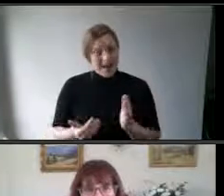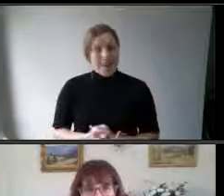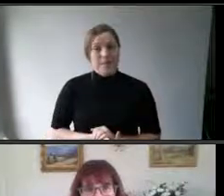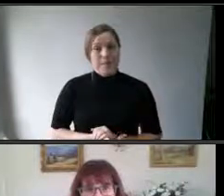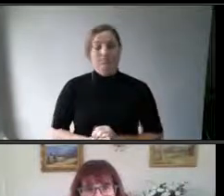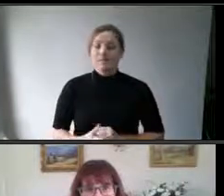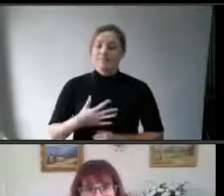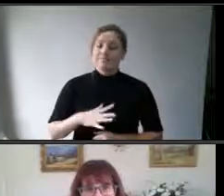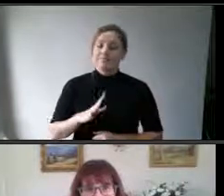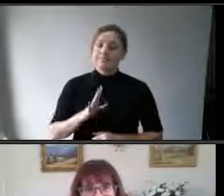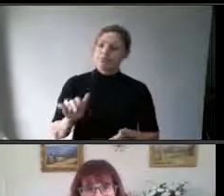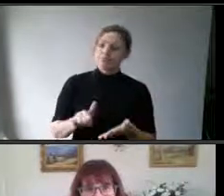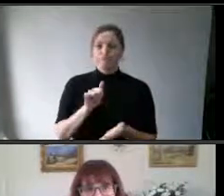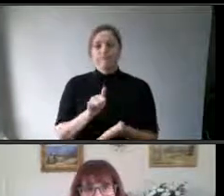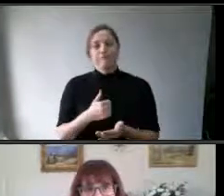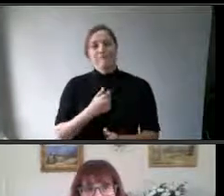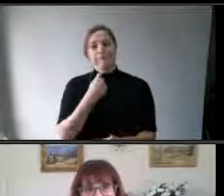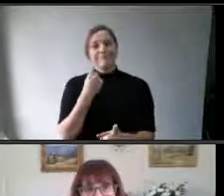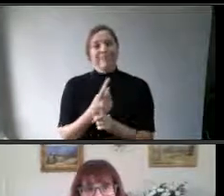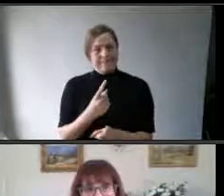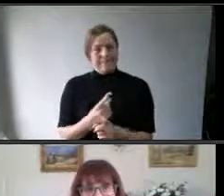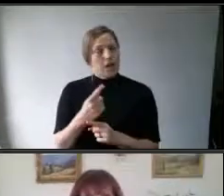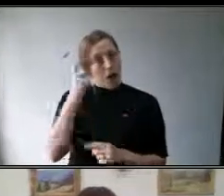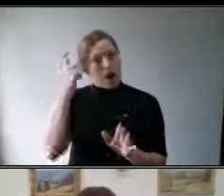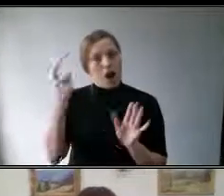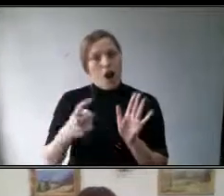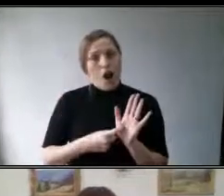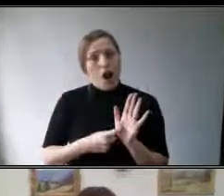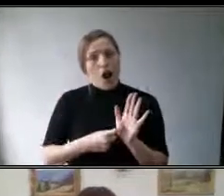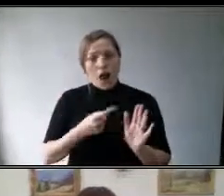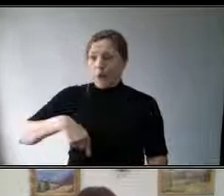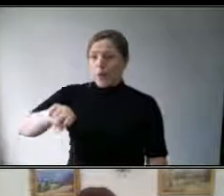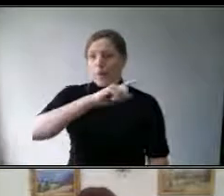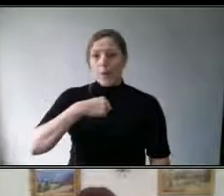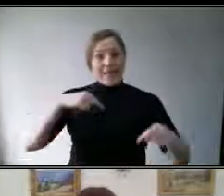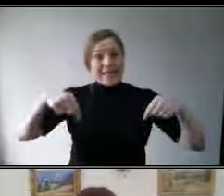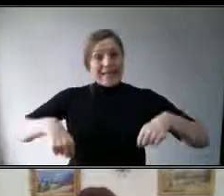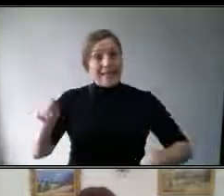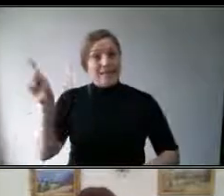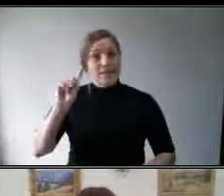this session now by acknowledging that we're all gathered here today on traditional lands